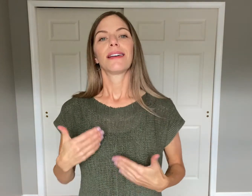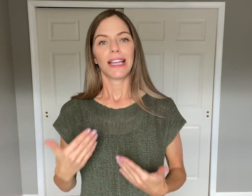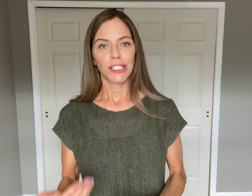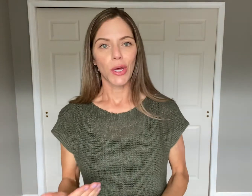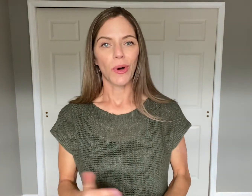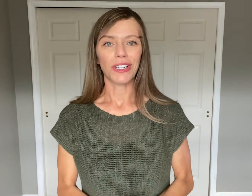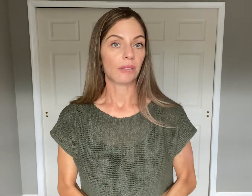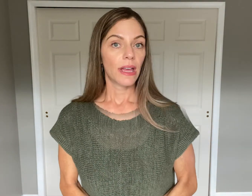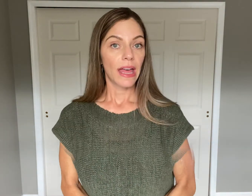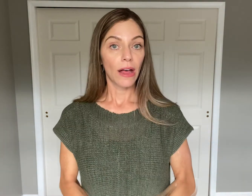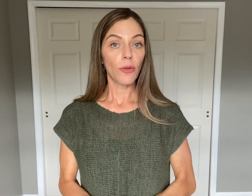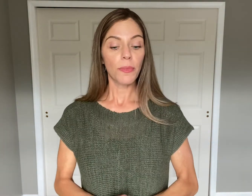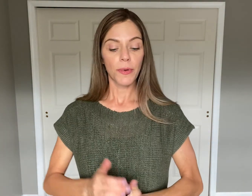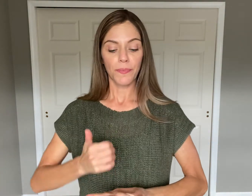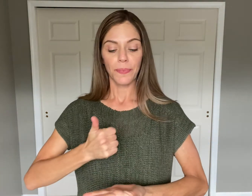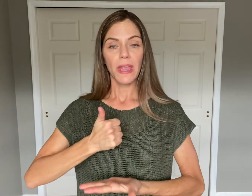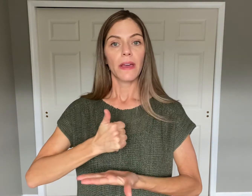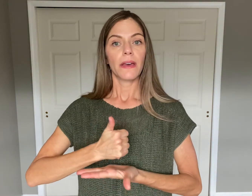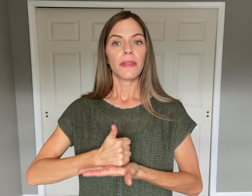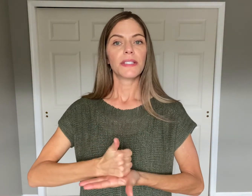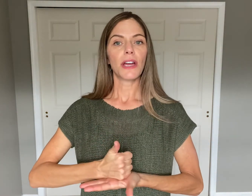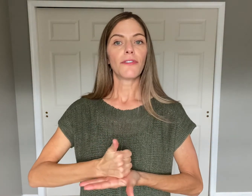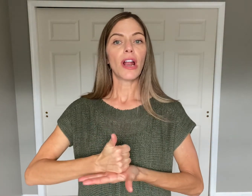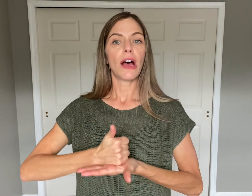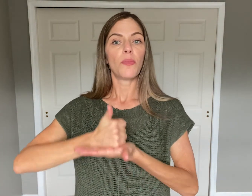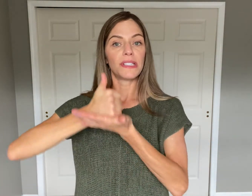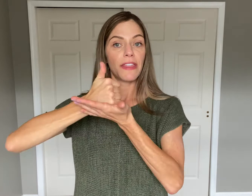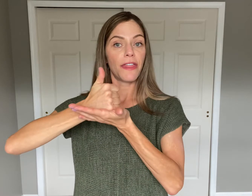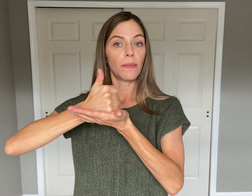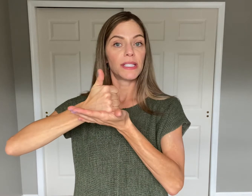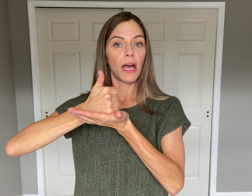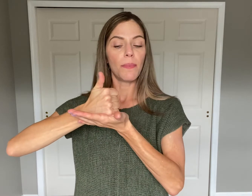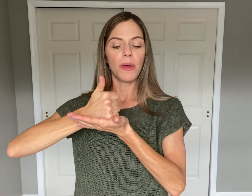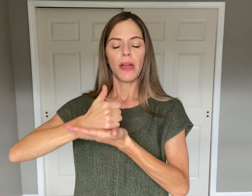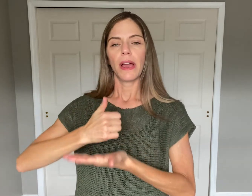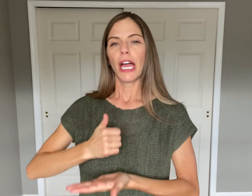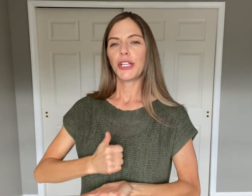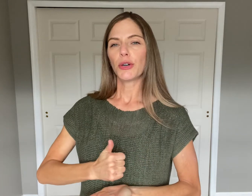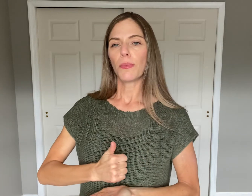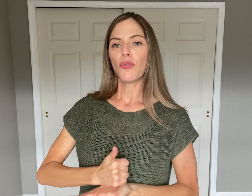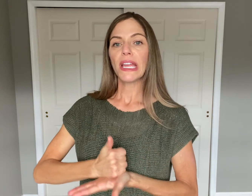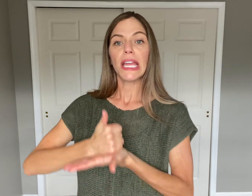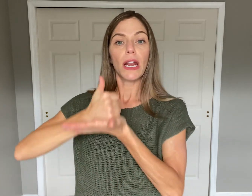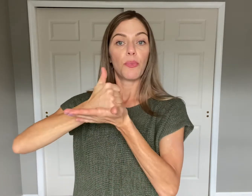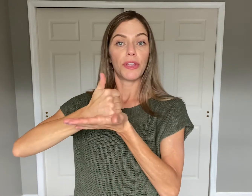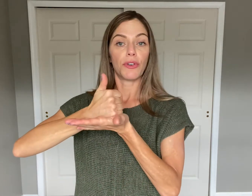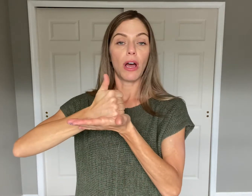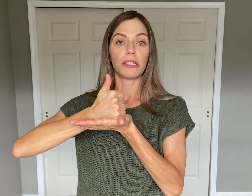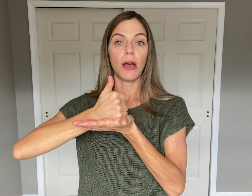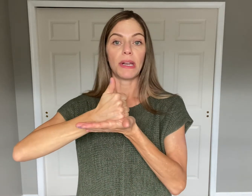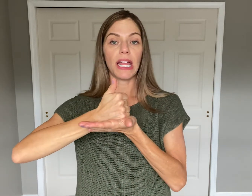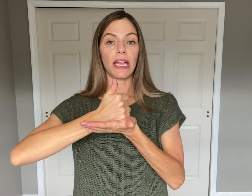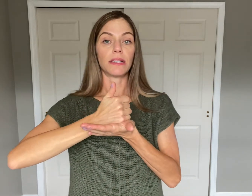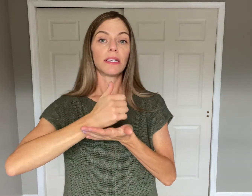And so on... HELP The sign for HELP is a thumbs up and you're bringing it up with your non-dominant hand.